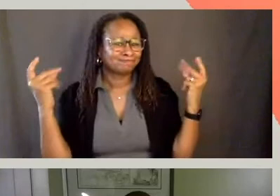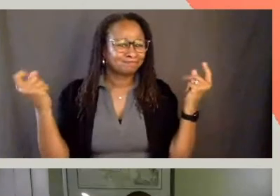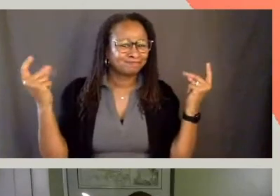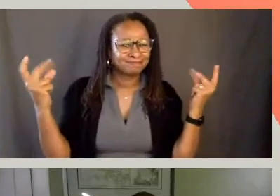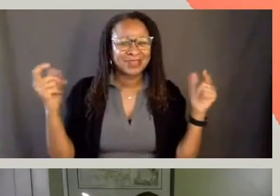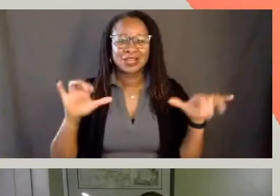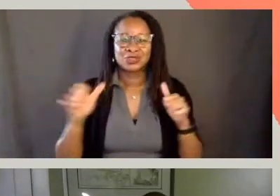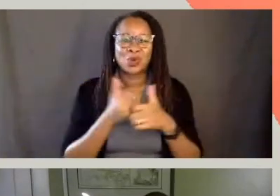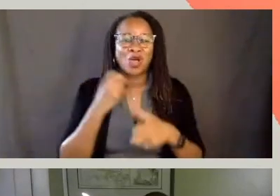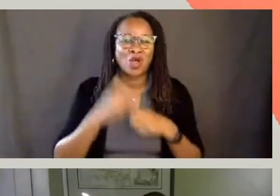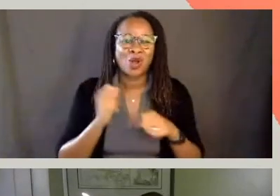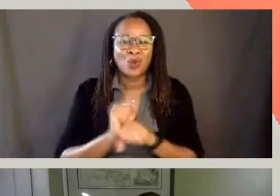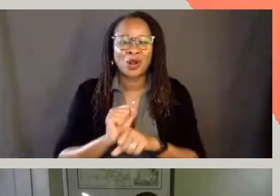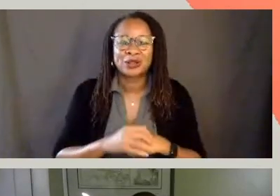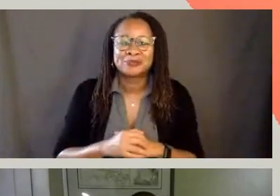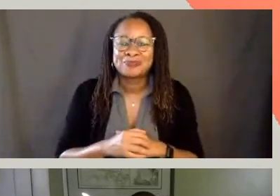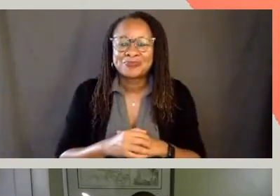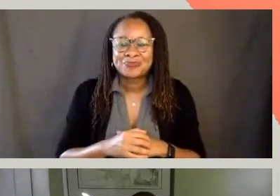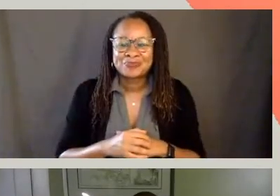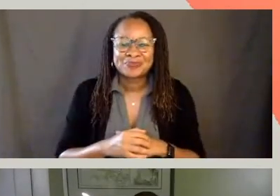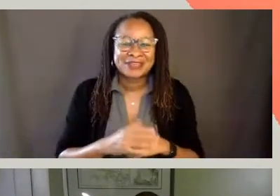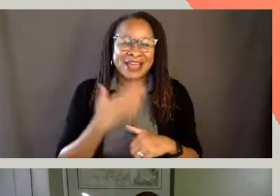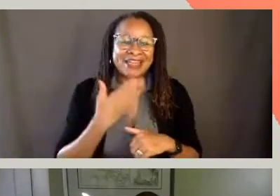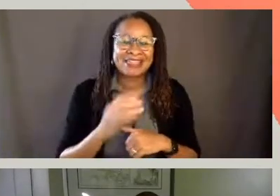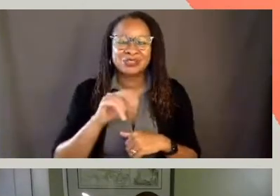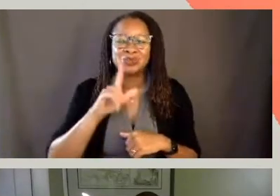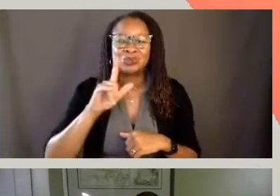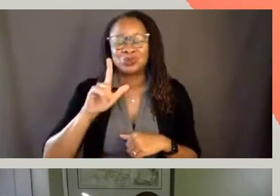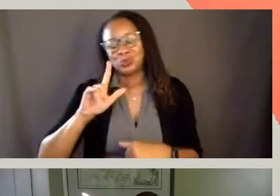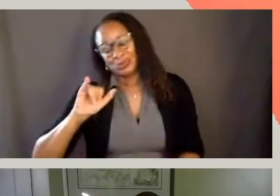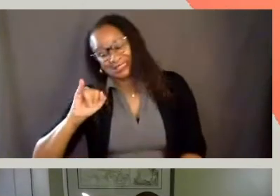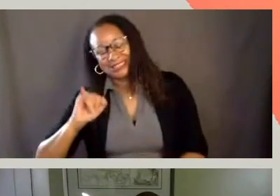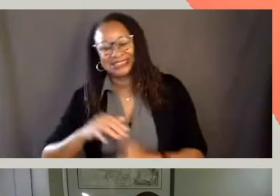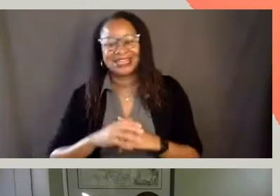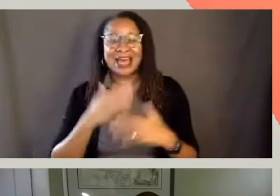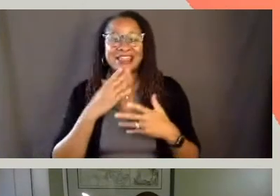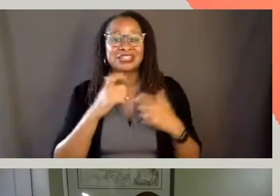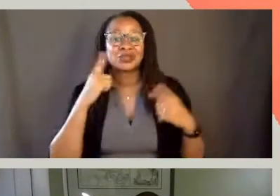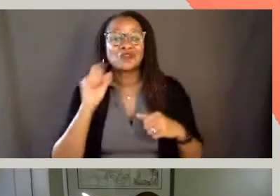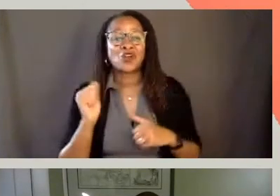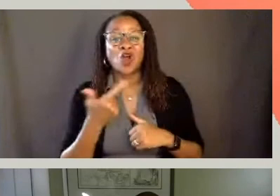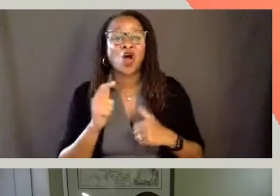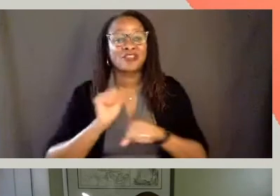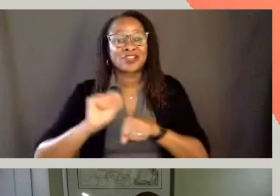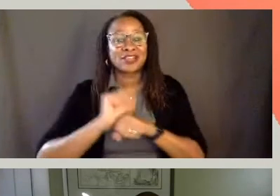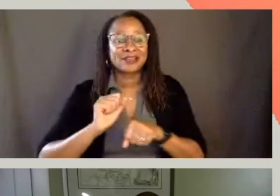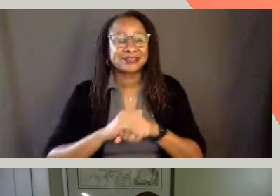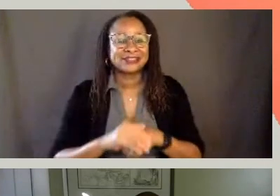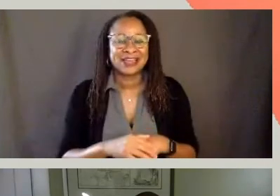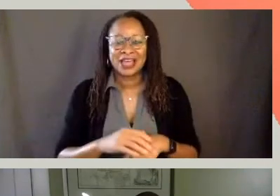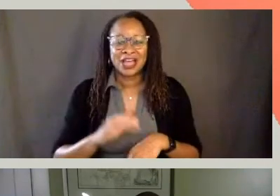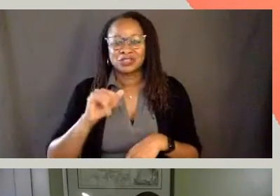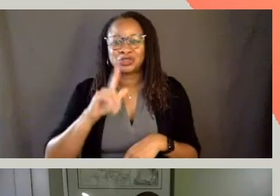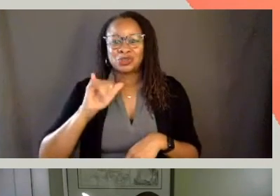Thank you. Thank you, Juli. Thank you so much for all of your labor.